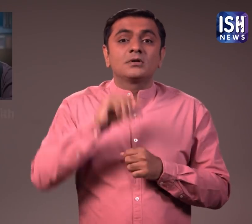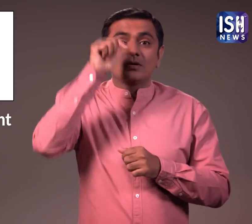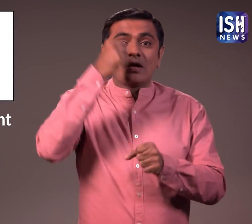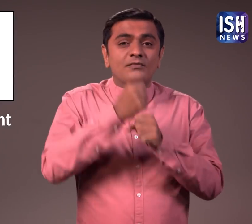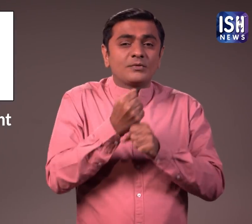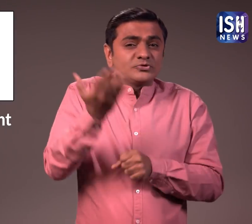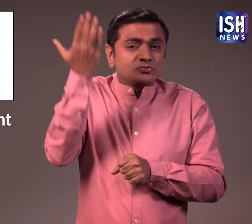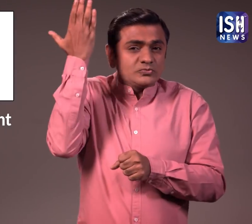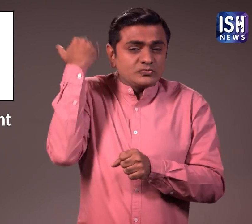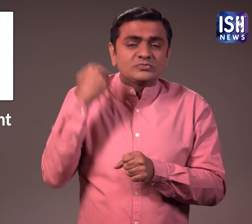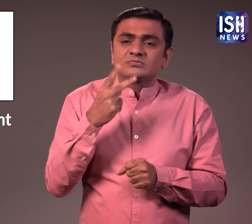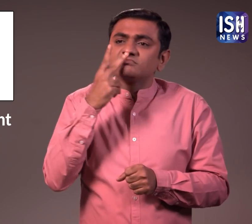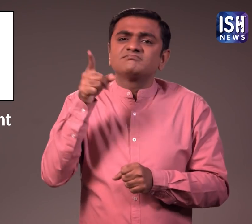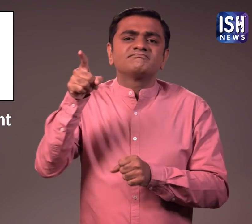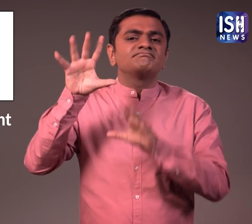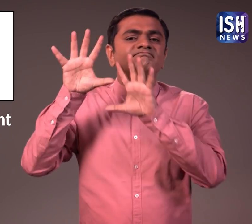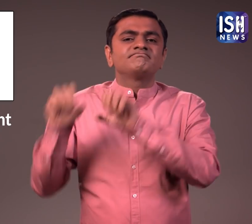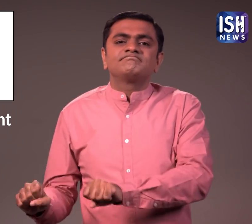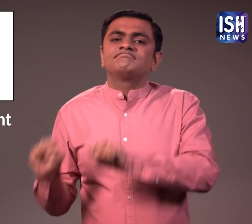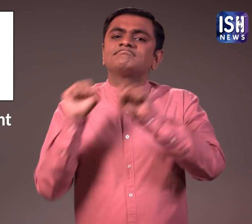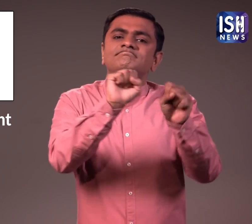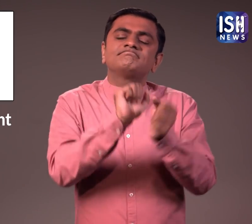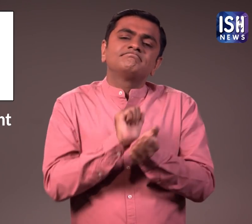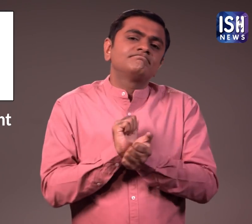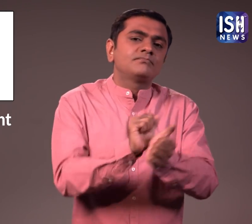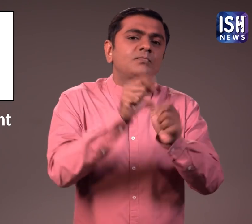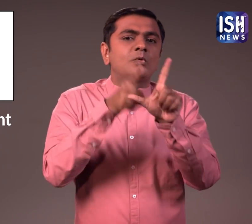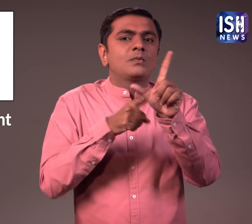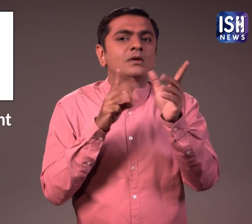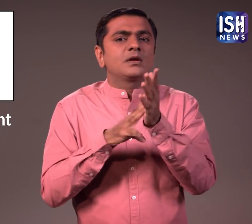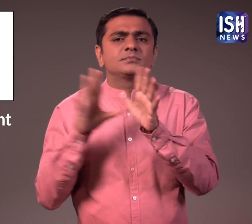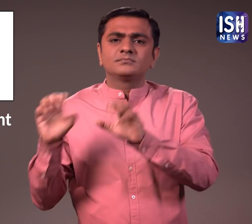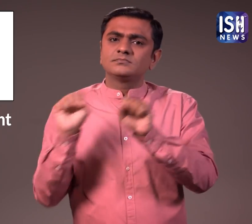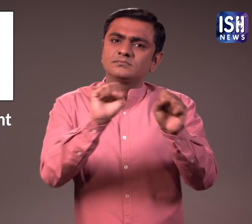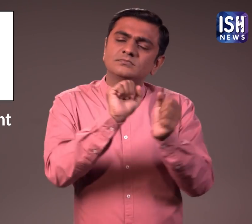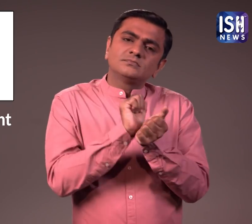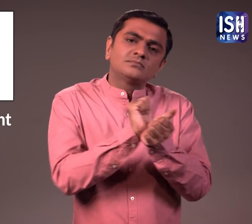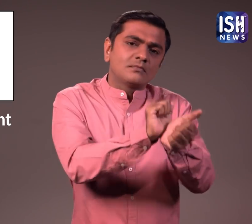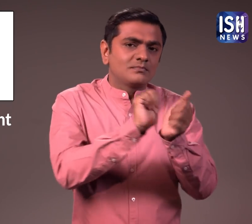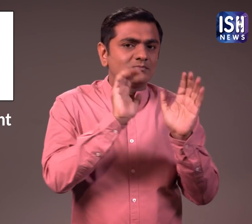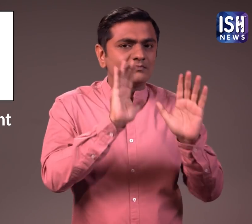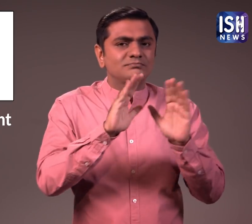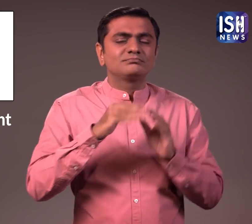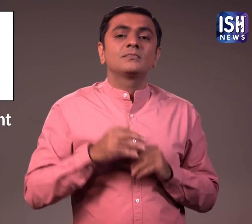He was arrested by the Indian government and has been in jail.